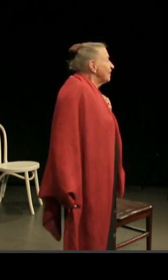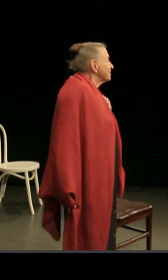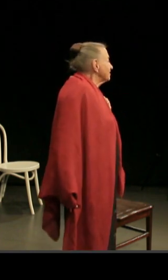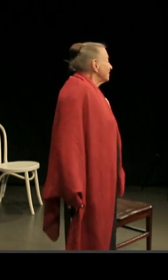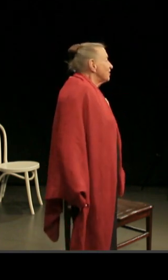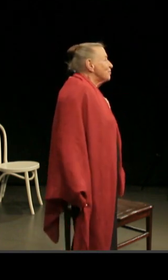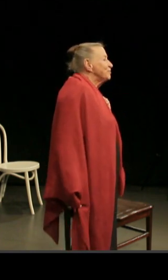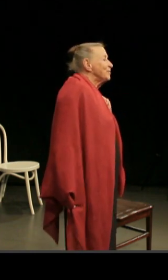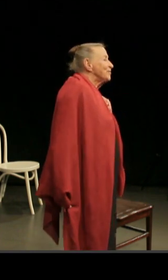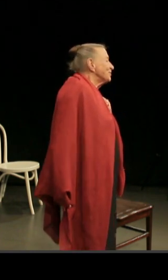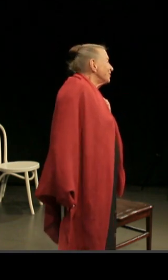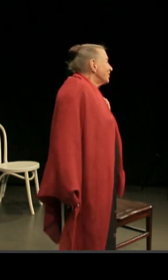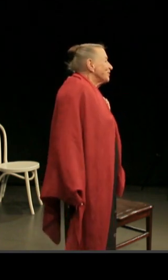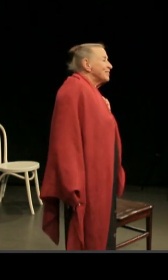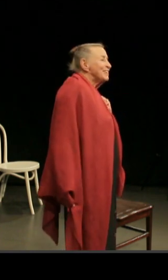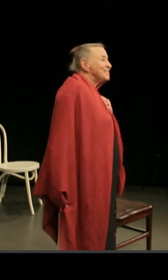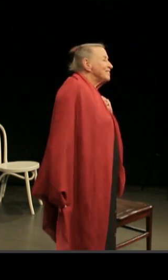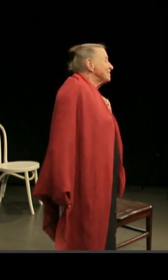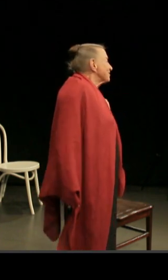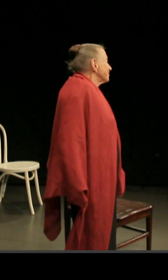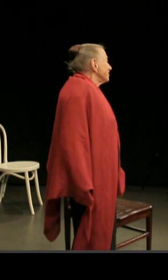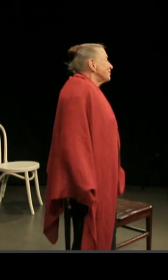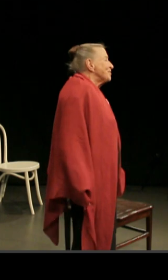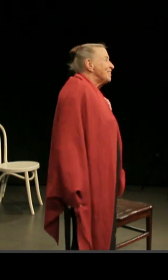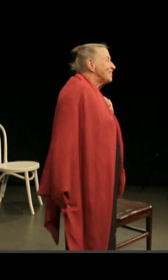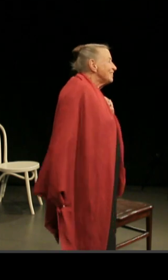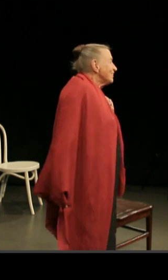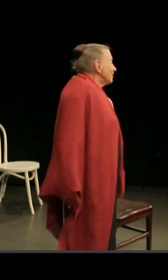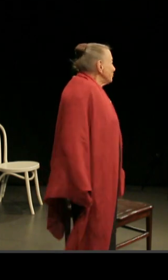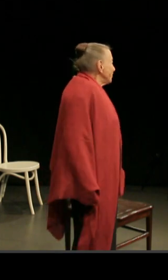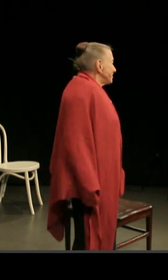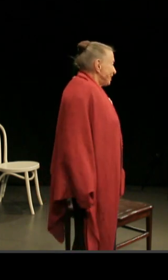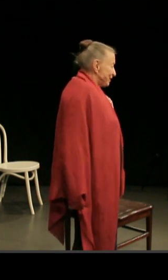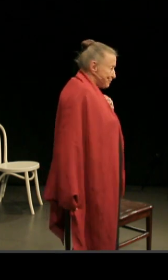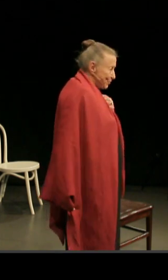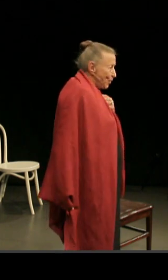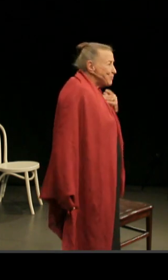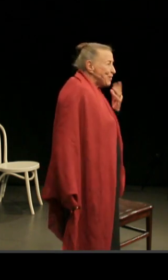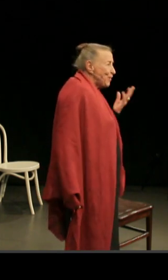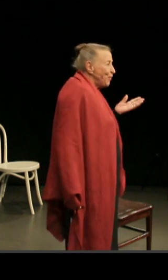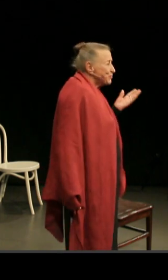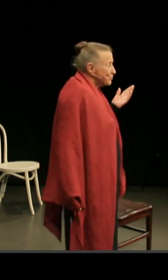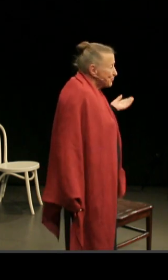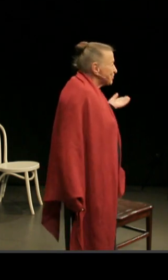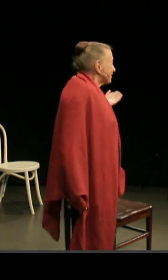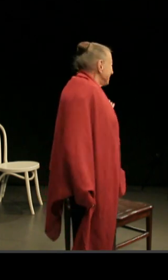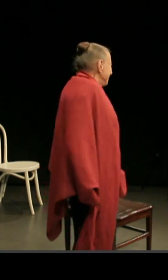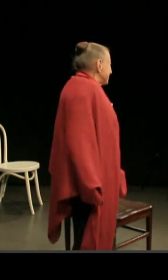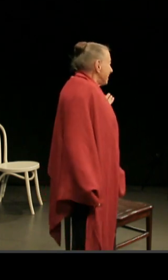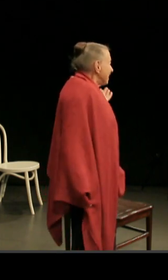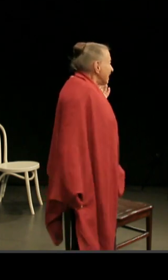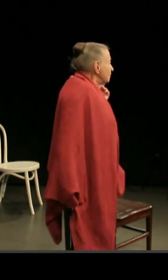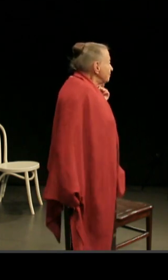all the details needed. Had just such eyes, and lips, and countenance.